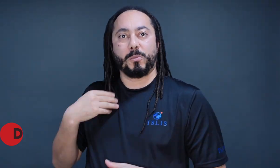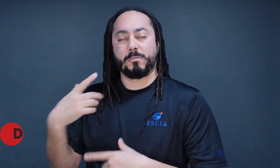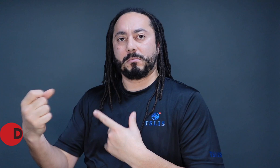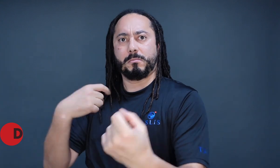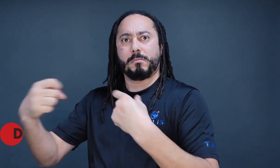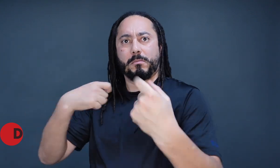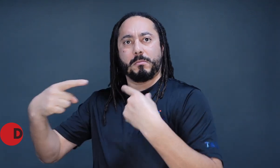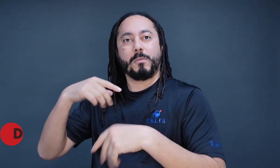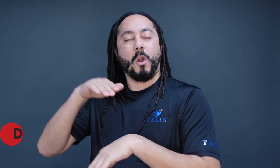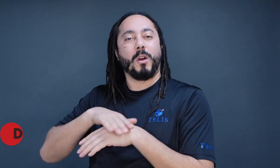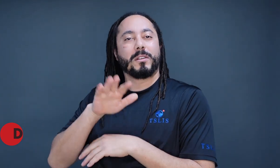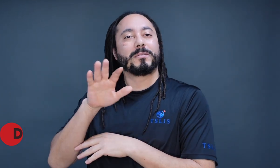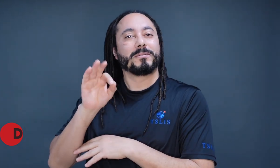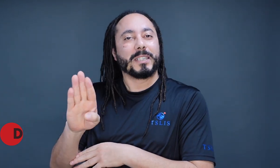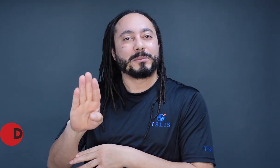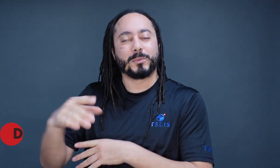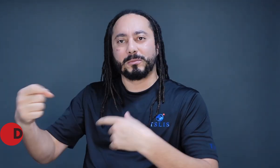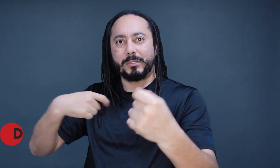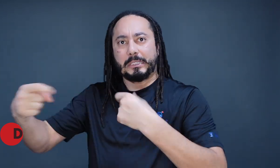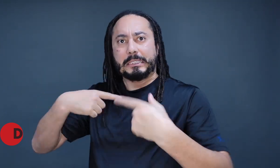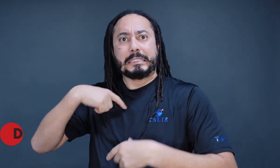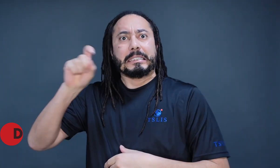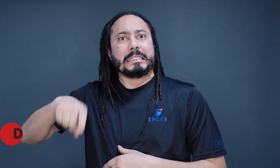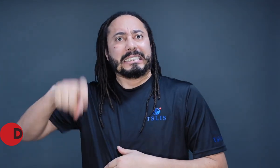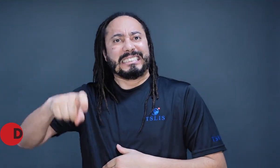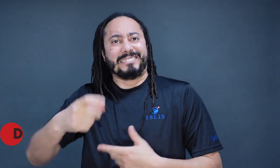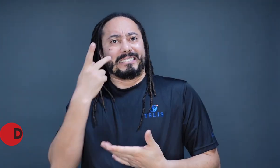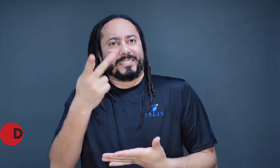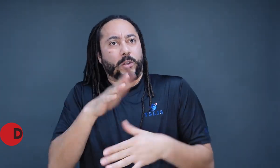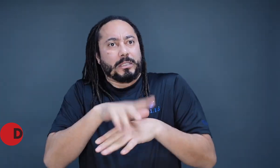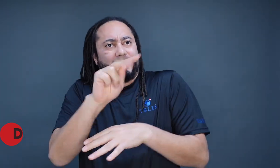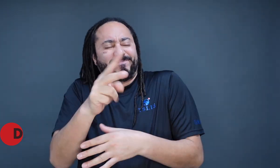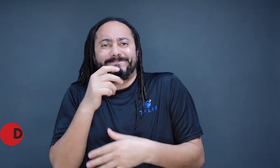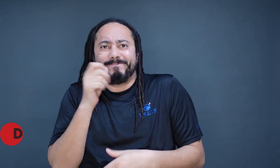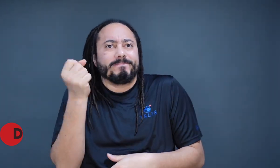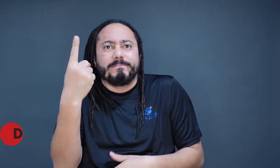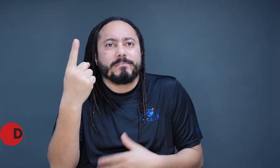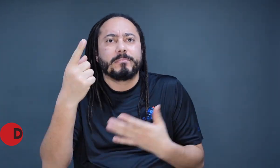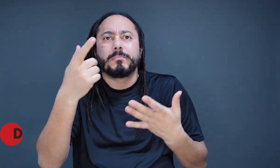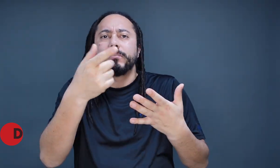asking for access. The government is on TV and they can’t understand